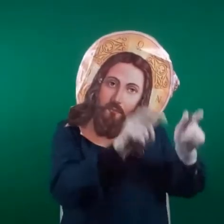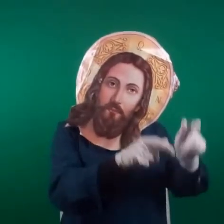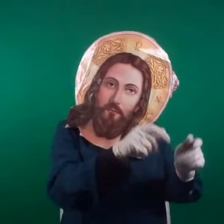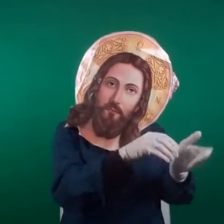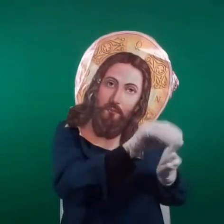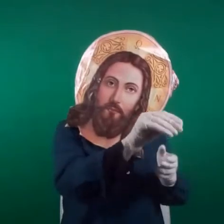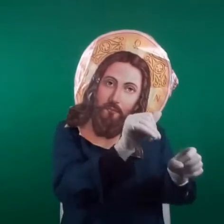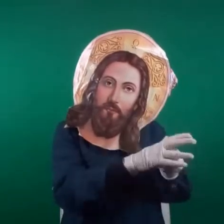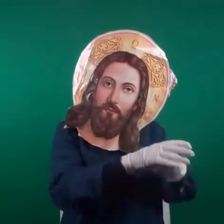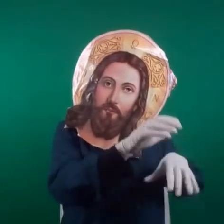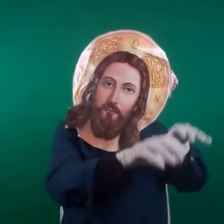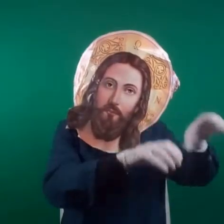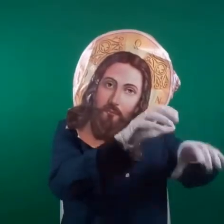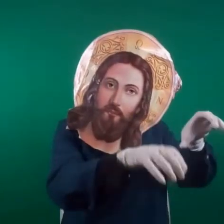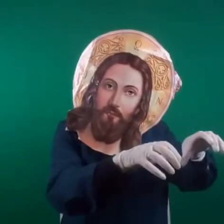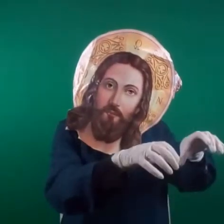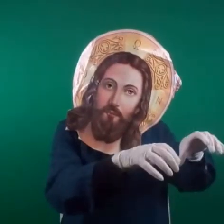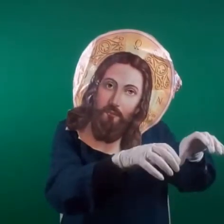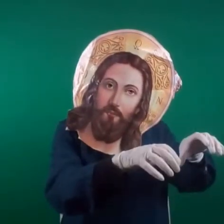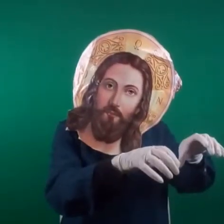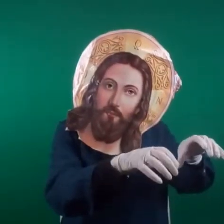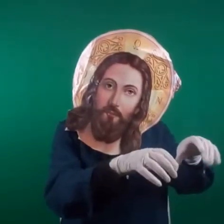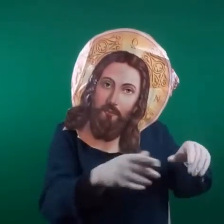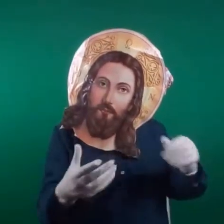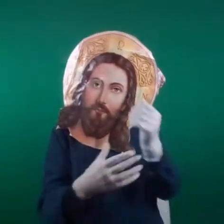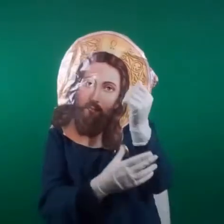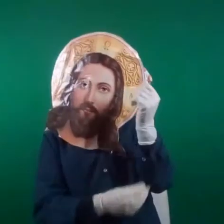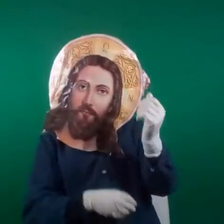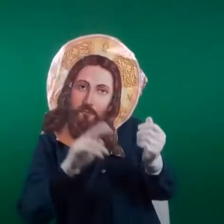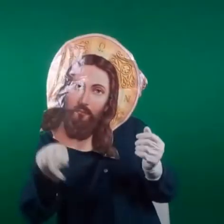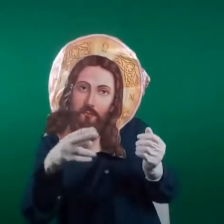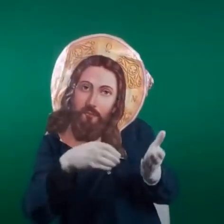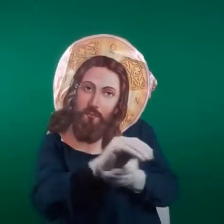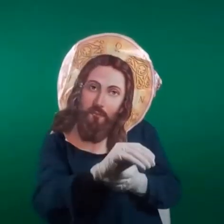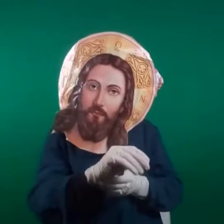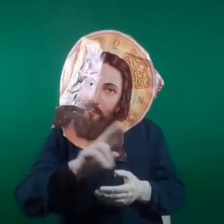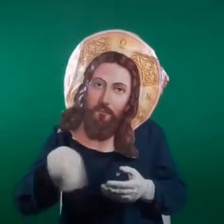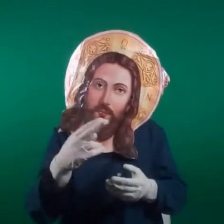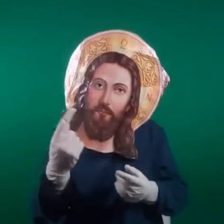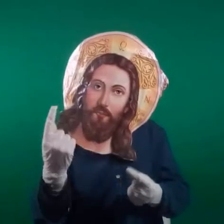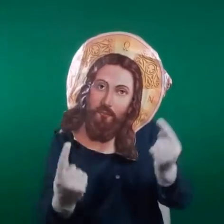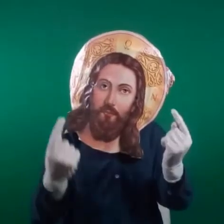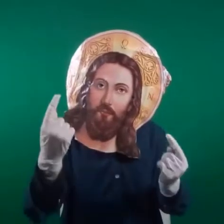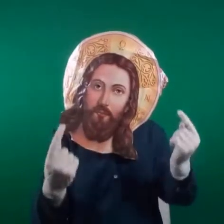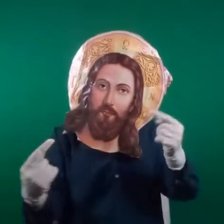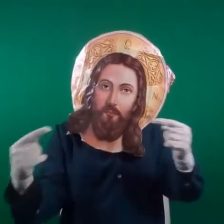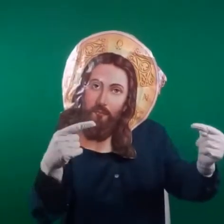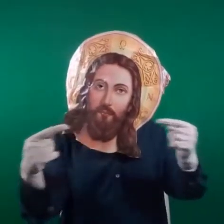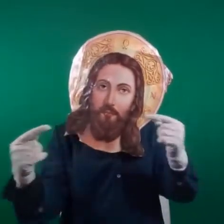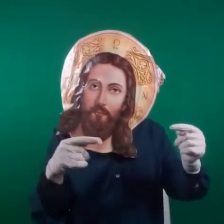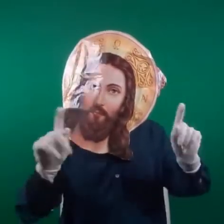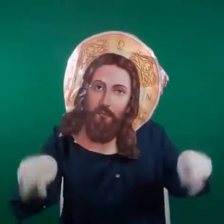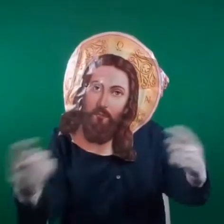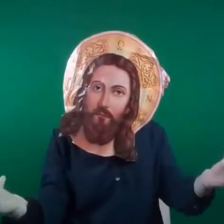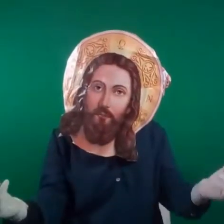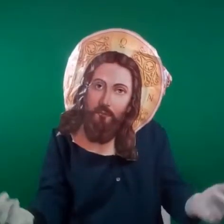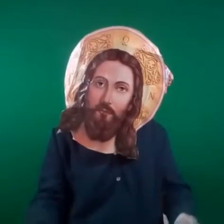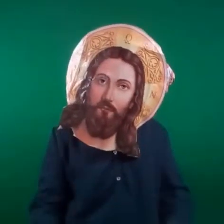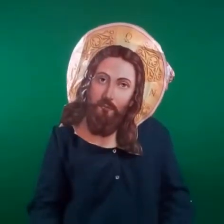and pay the prices for grains which are being fed to animals to be fattened up and slaughtered to feed richer people